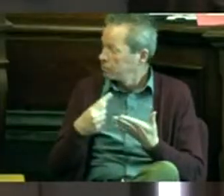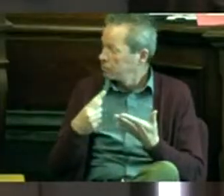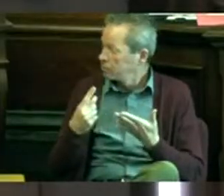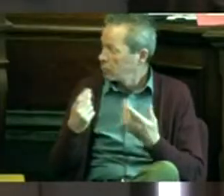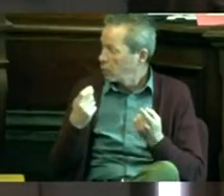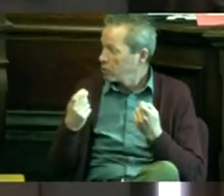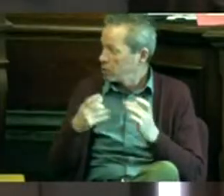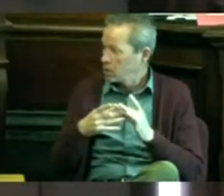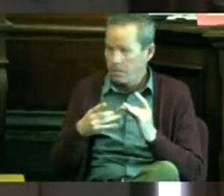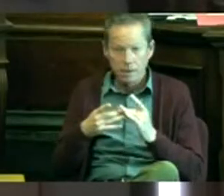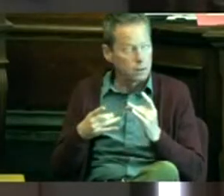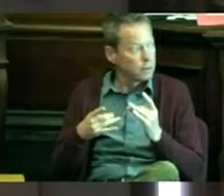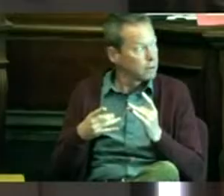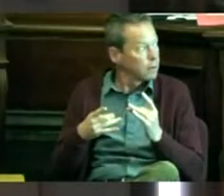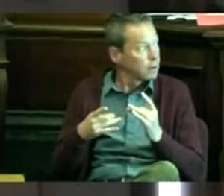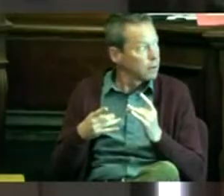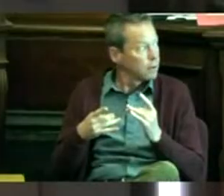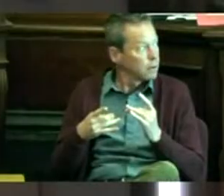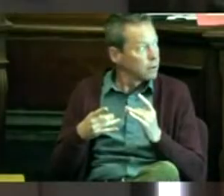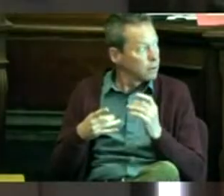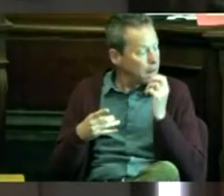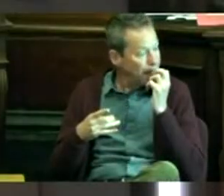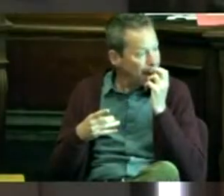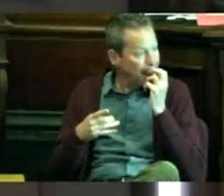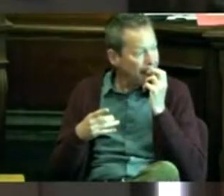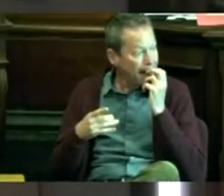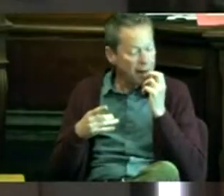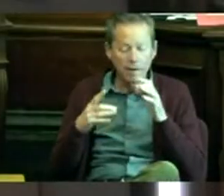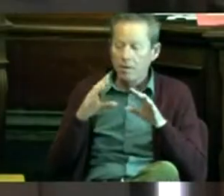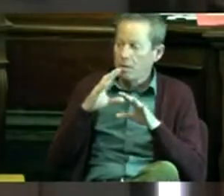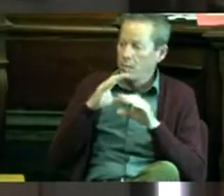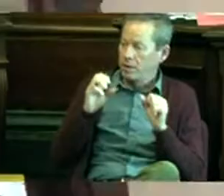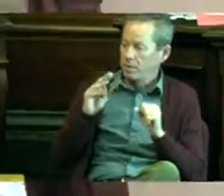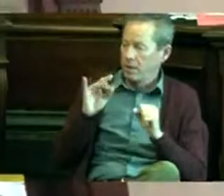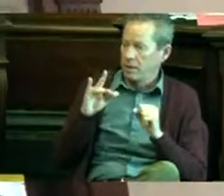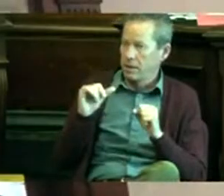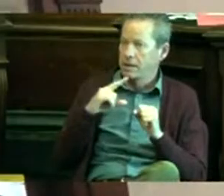more than a 12 month period. Any